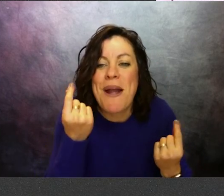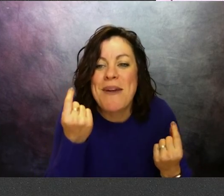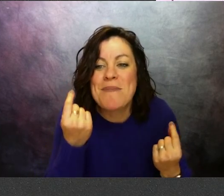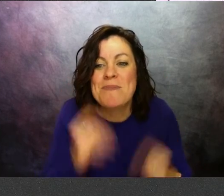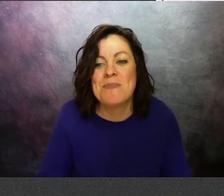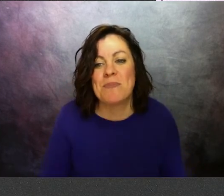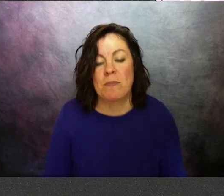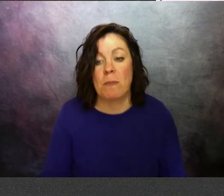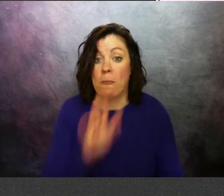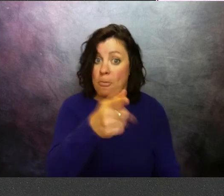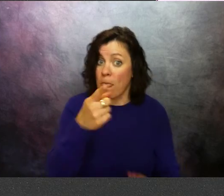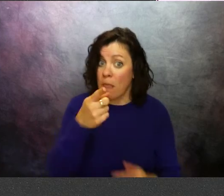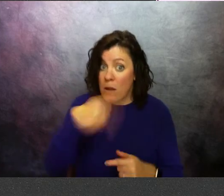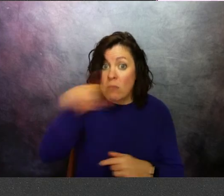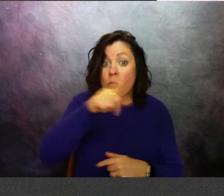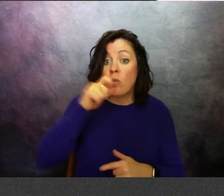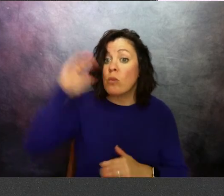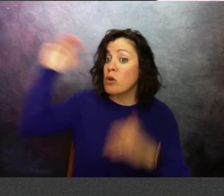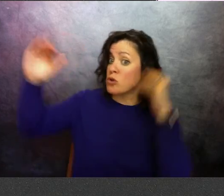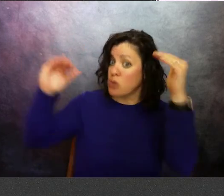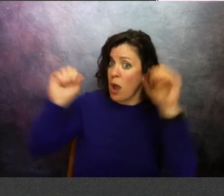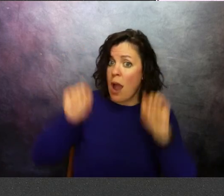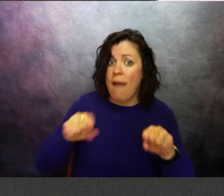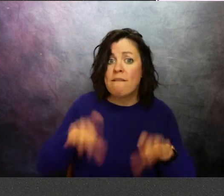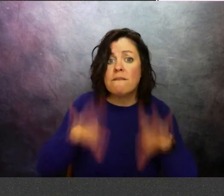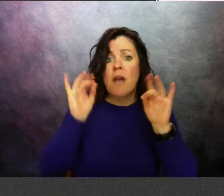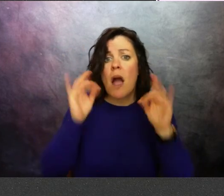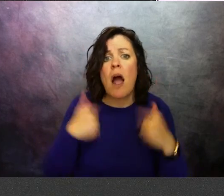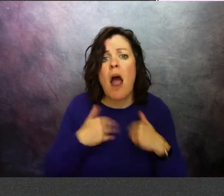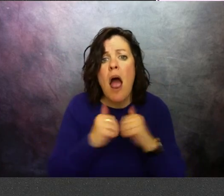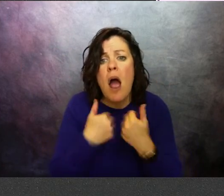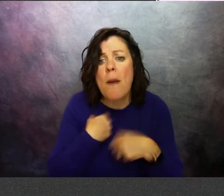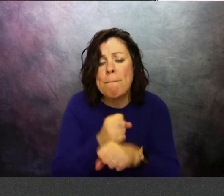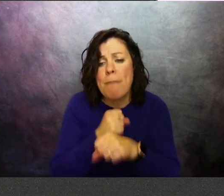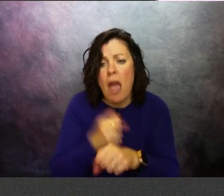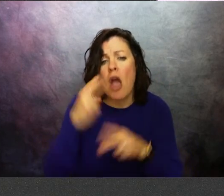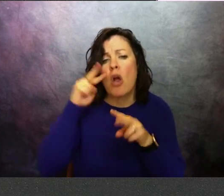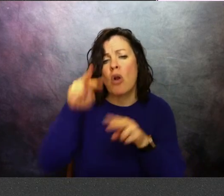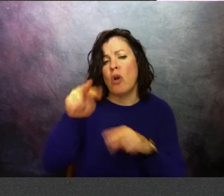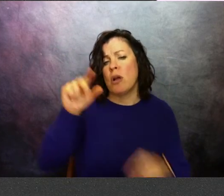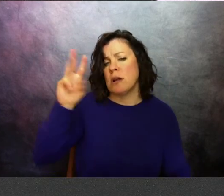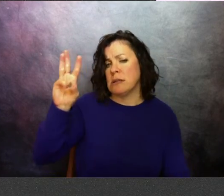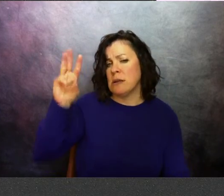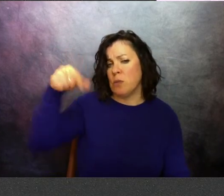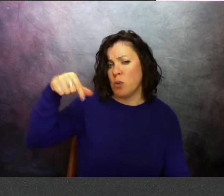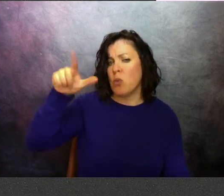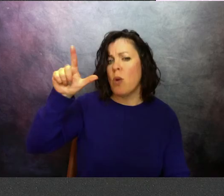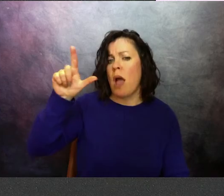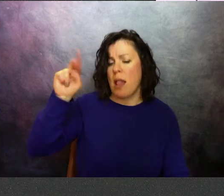And grownups, you can find details about this activity at wqln.org